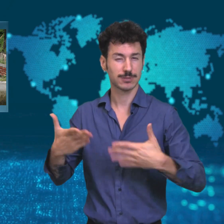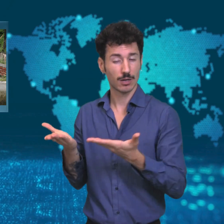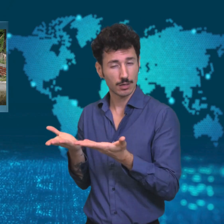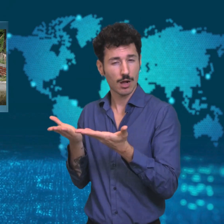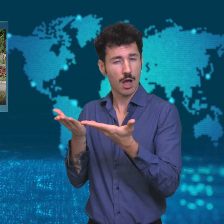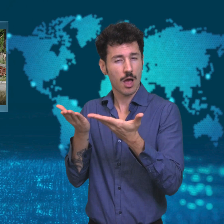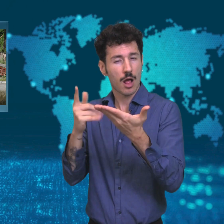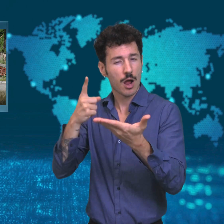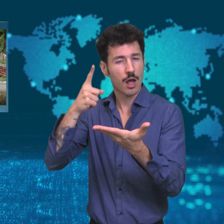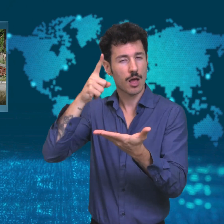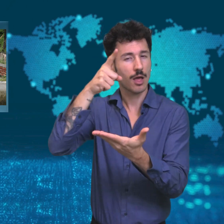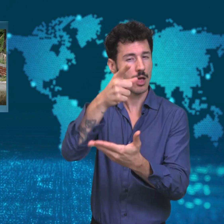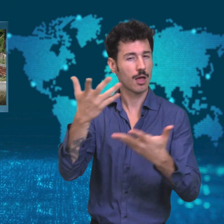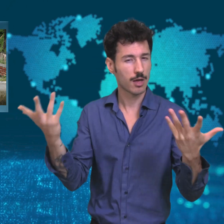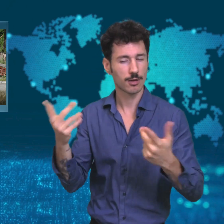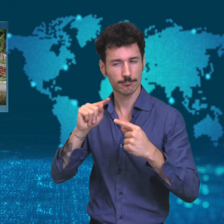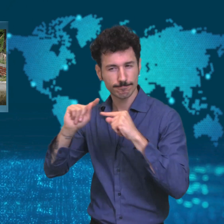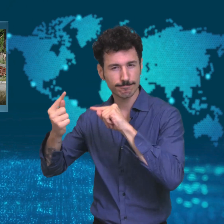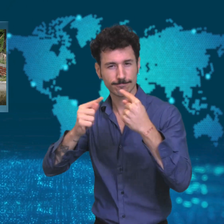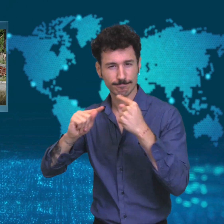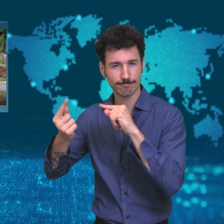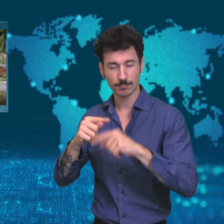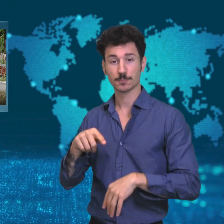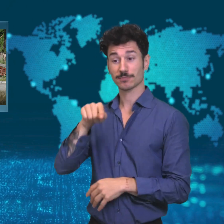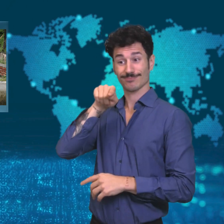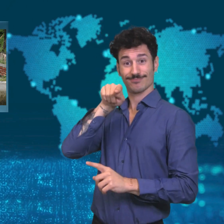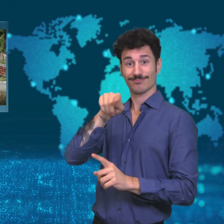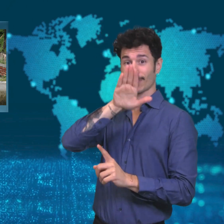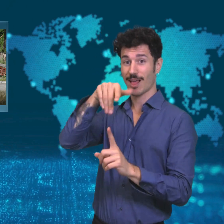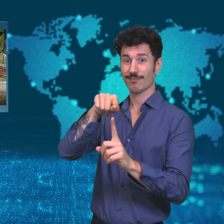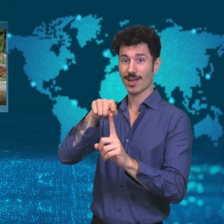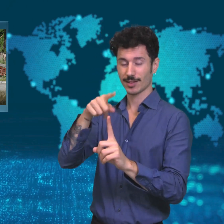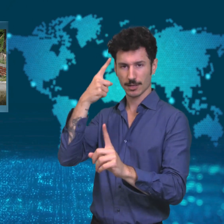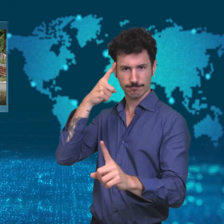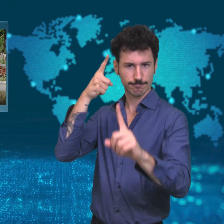an obese elephant thousands of miles.